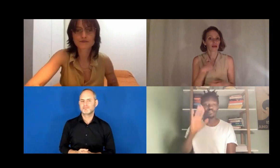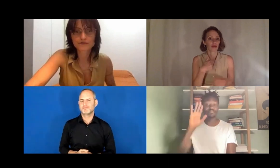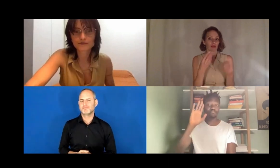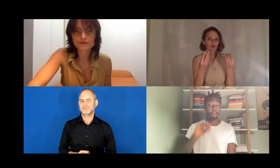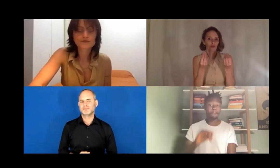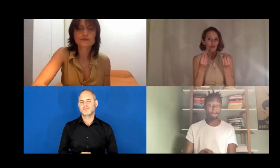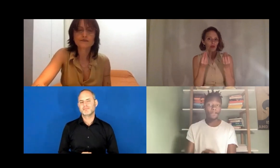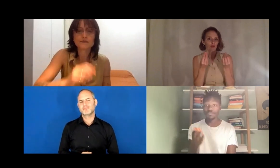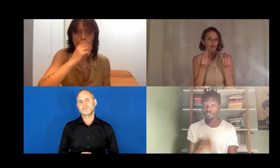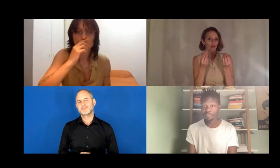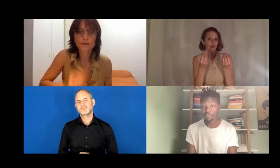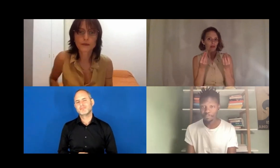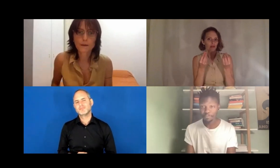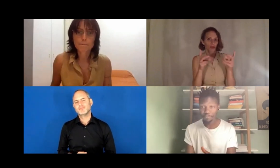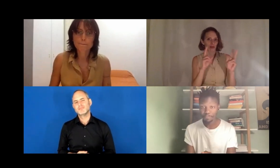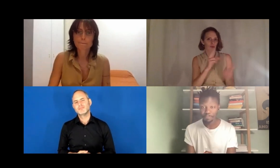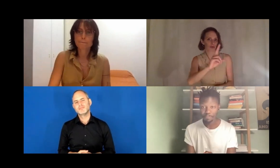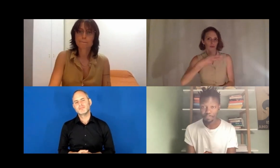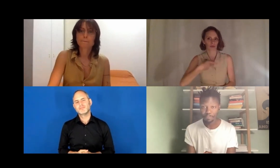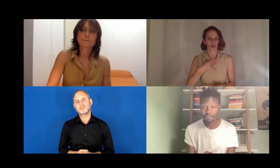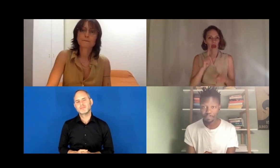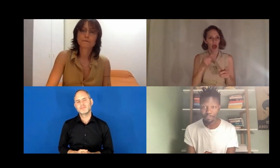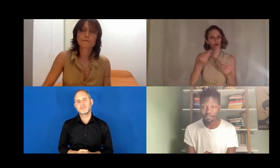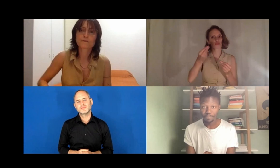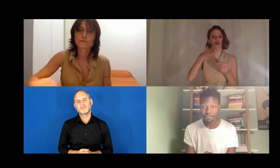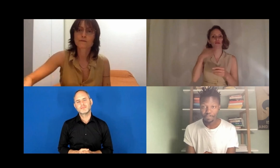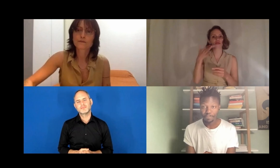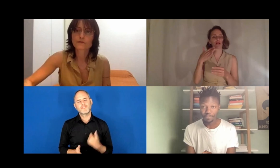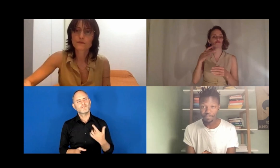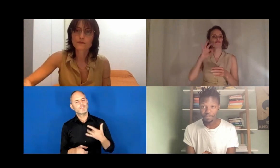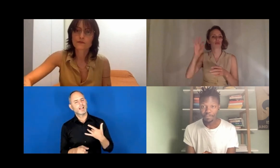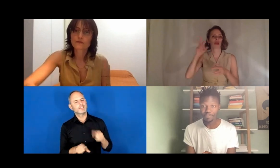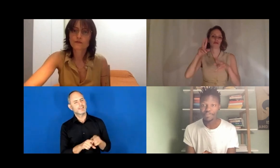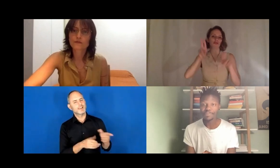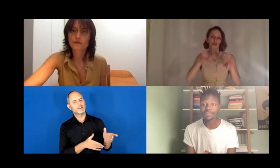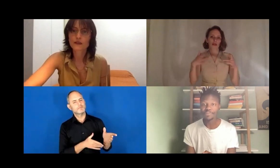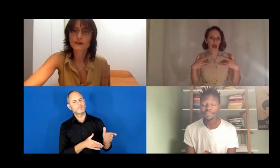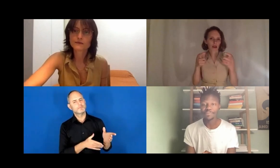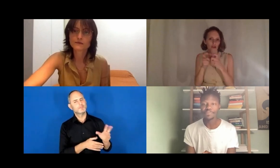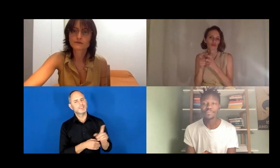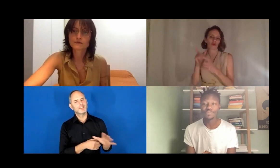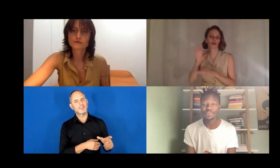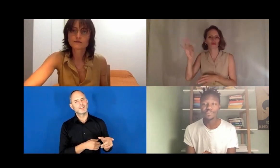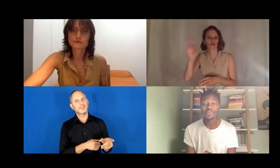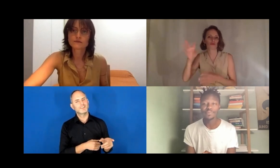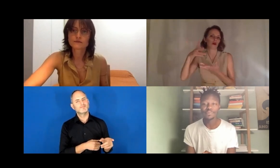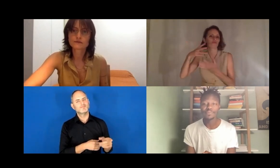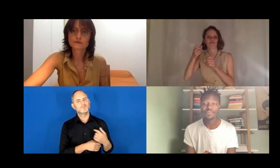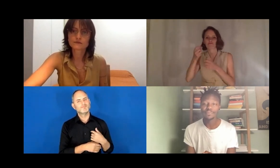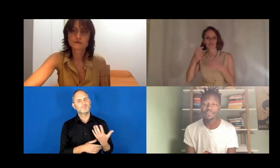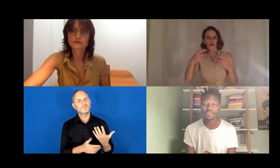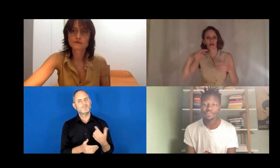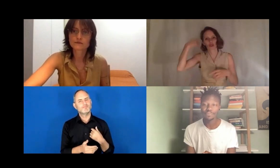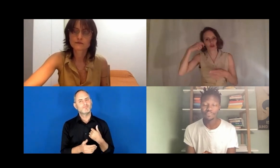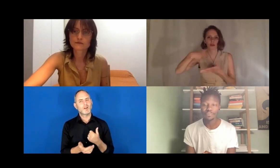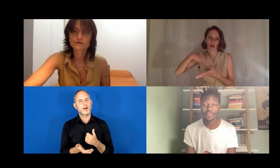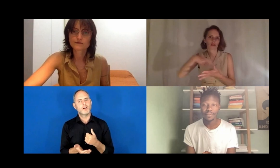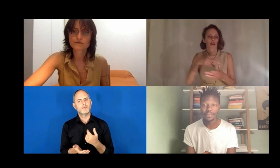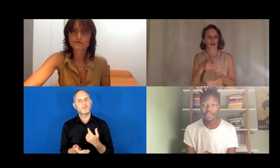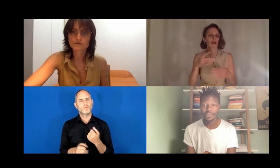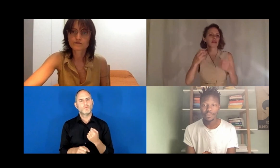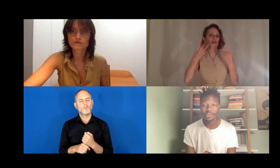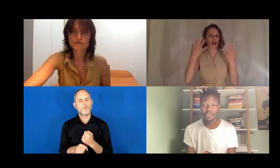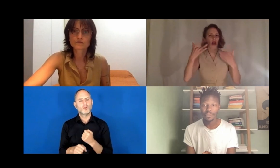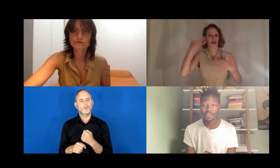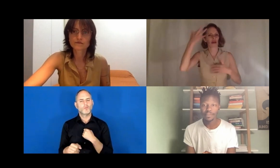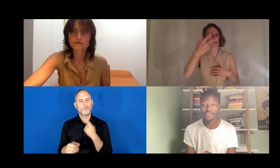Kassandra Wedel: Yes, it's great. I feel the very same way. I've been part of different plays. Also movies.